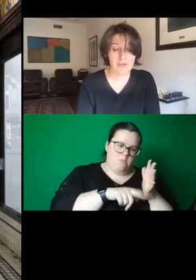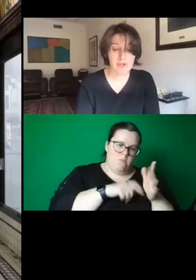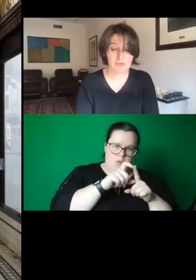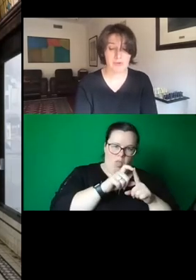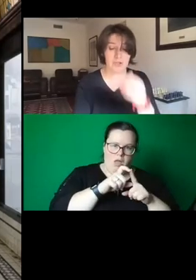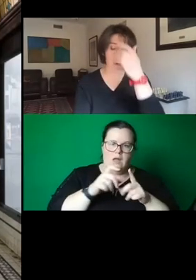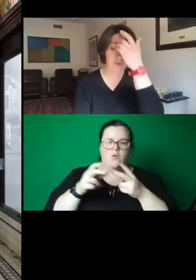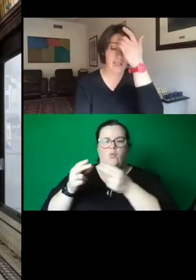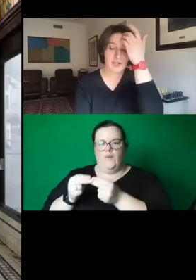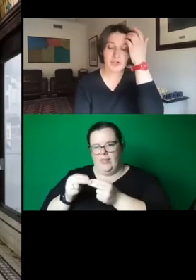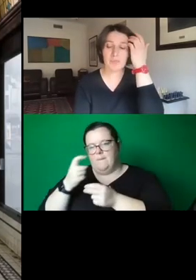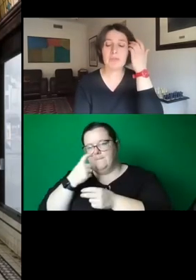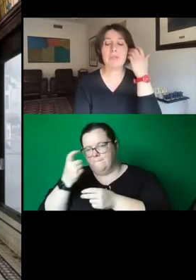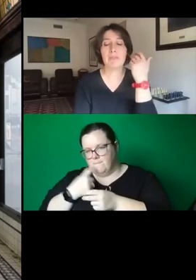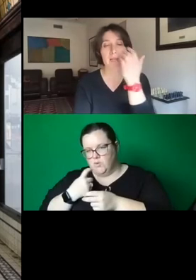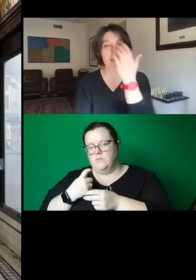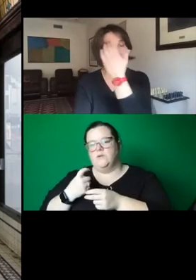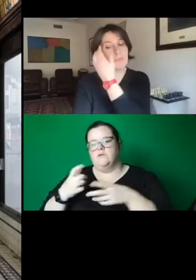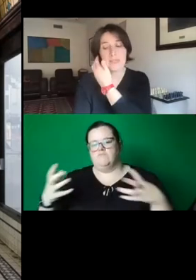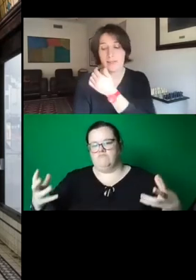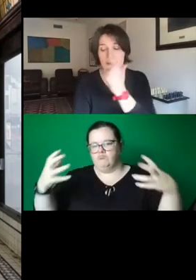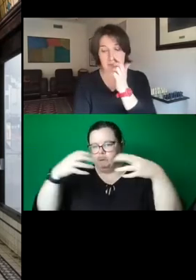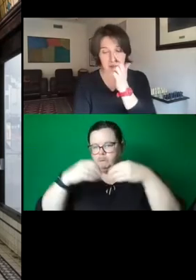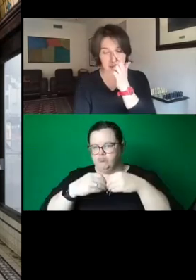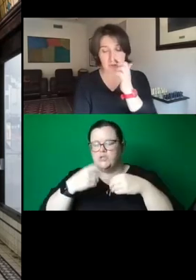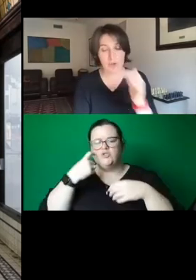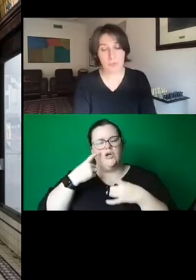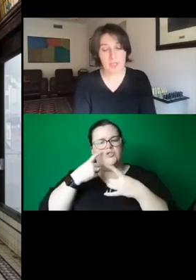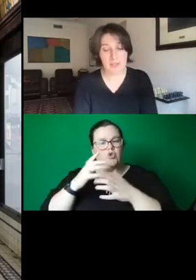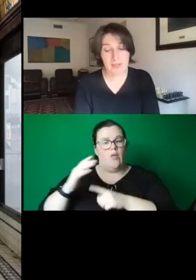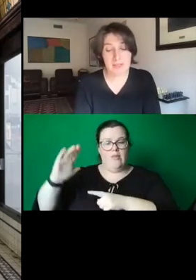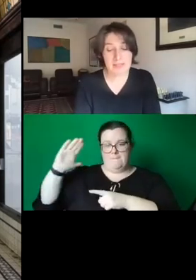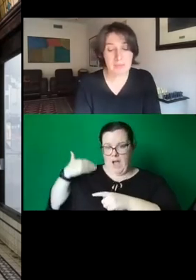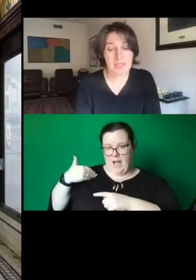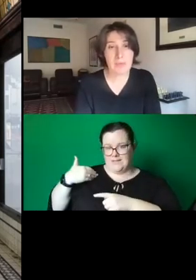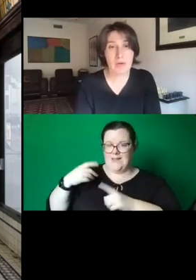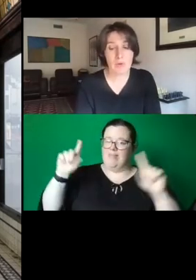for a visual relationship between the past and the present using objects that symbolize power